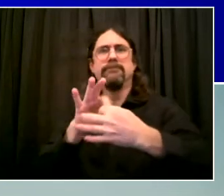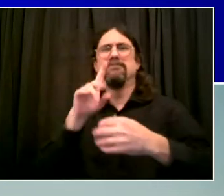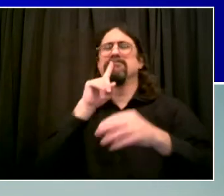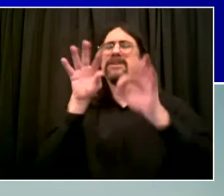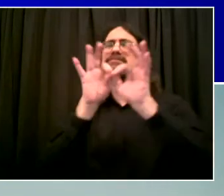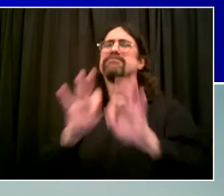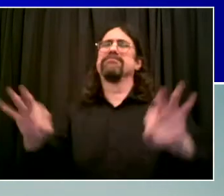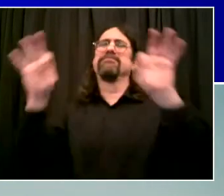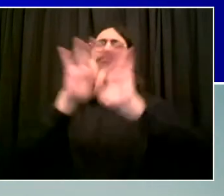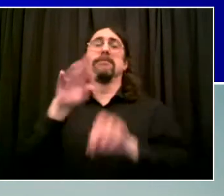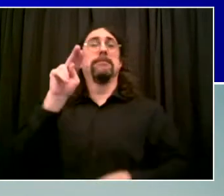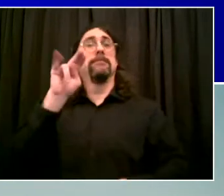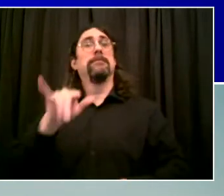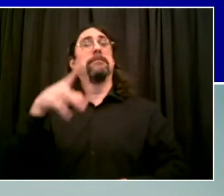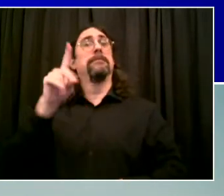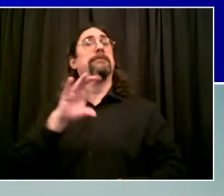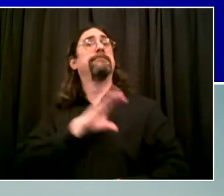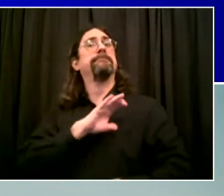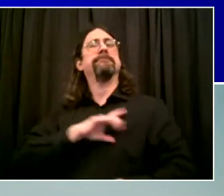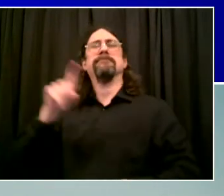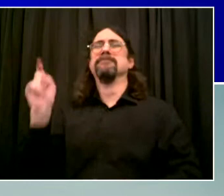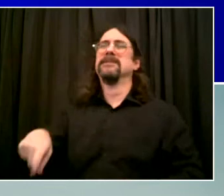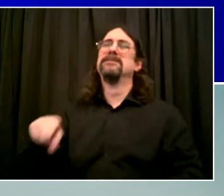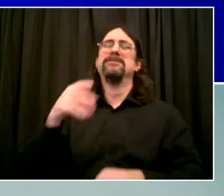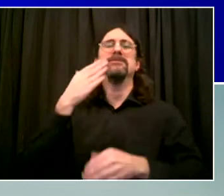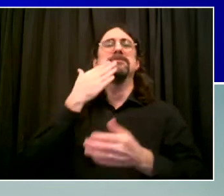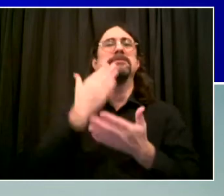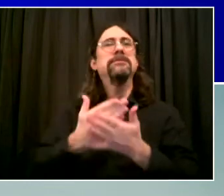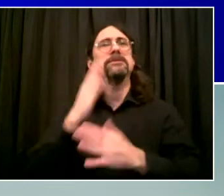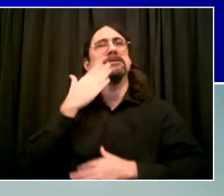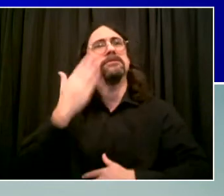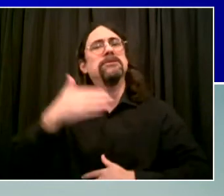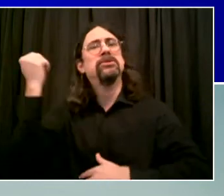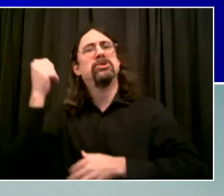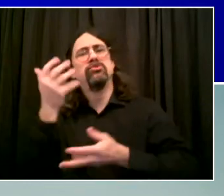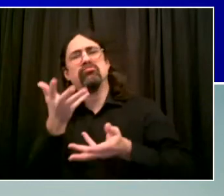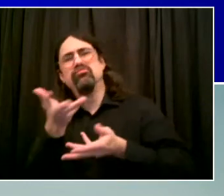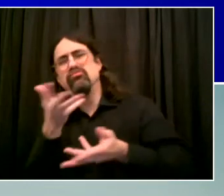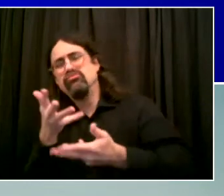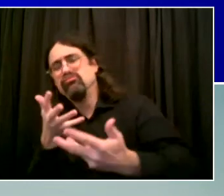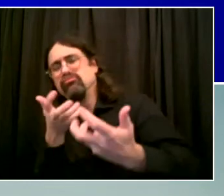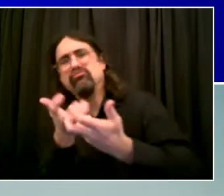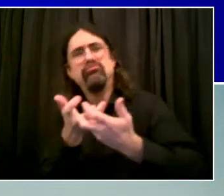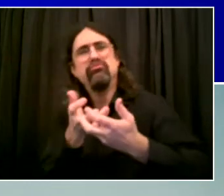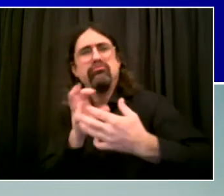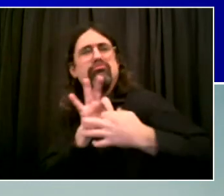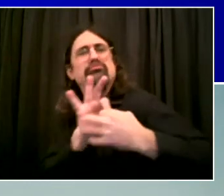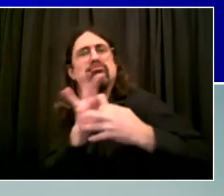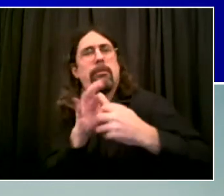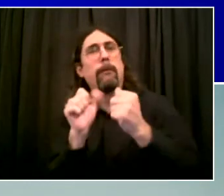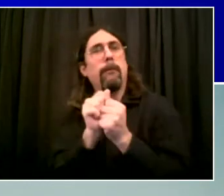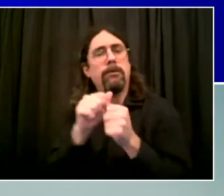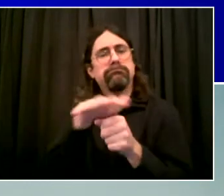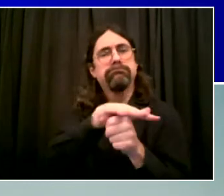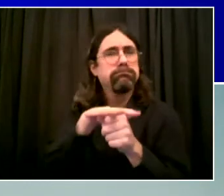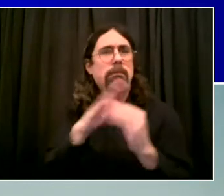THE CITY PRESENTATION I WILL GO OVER A NUMBER OF REFORMS AND CHANGES WE WILL